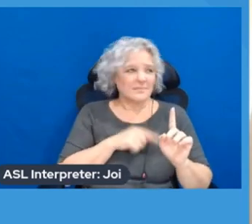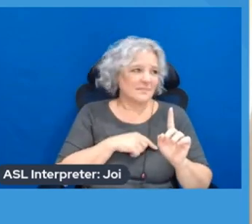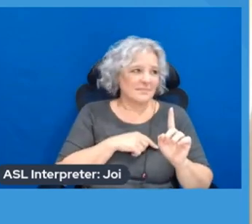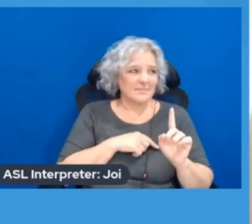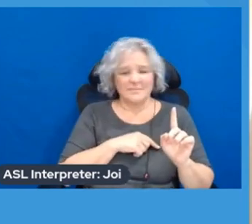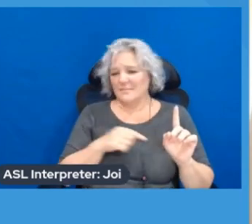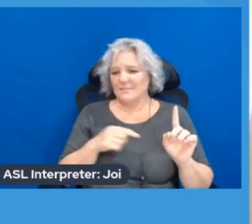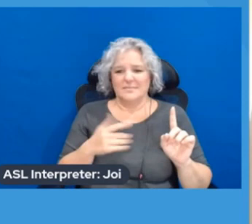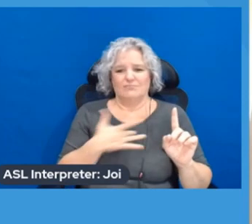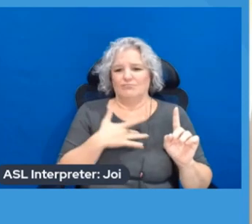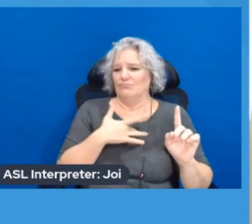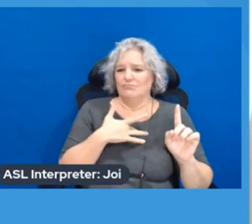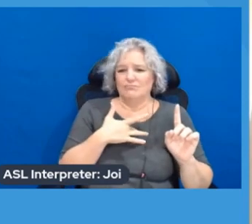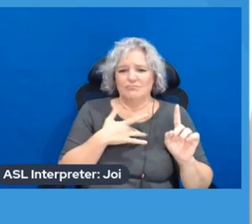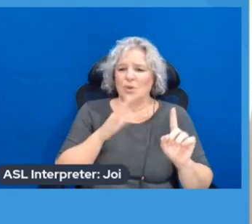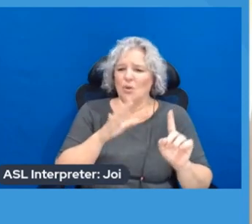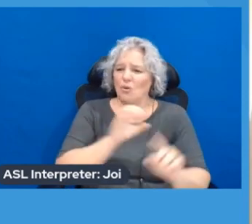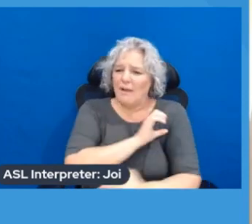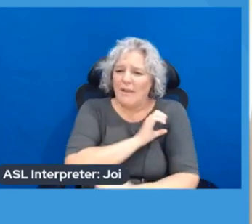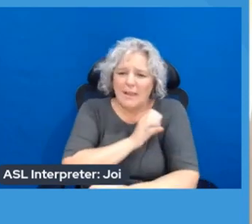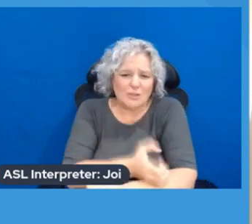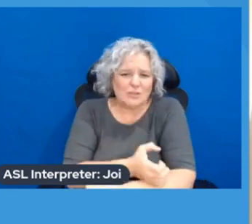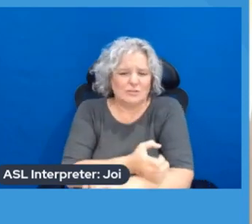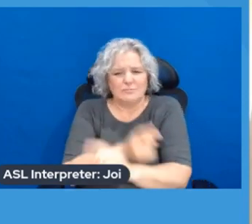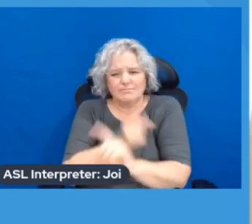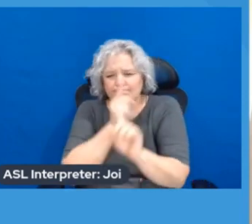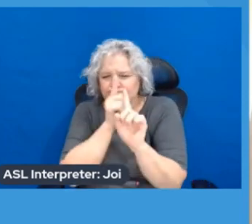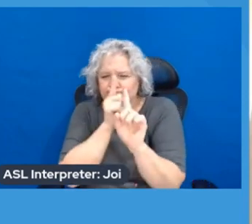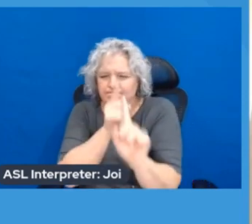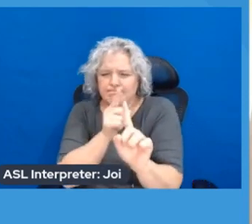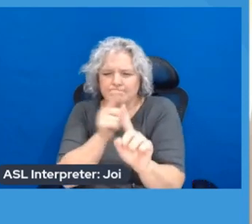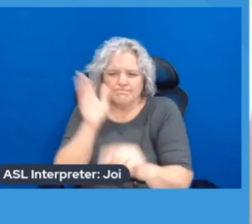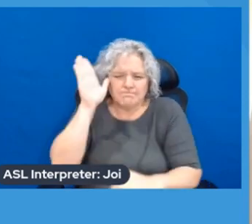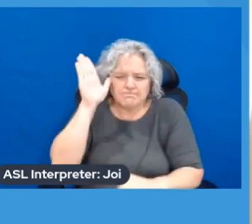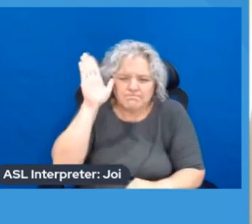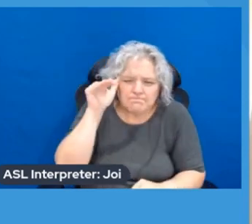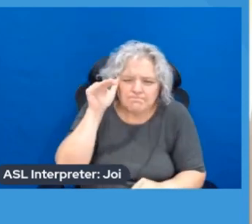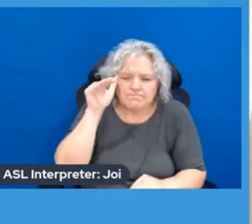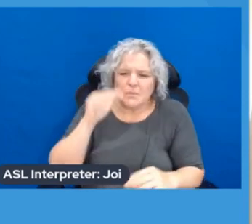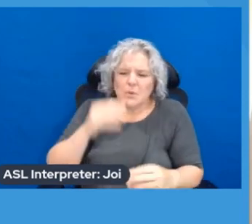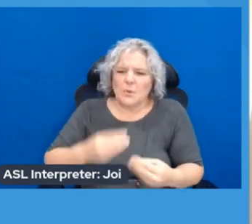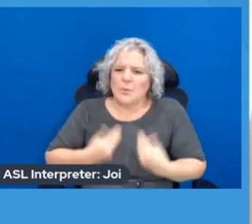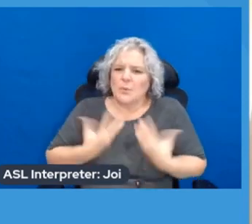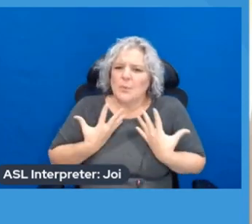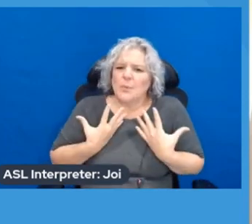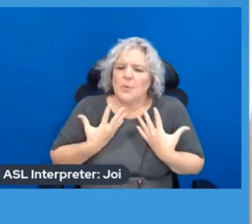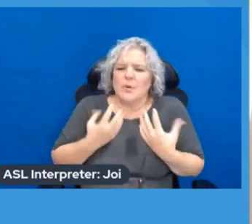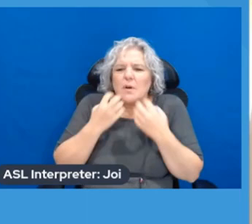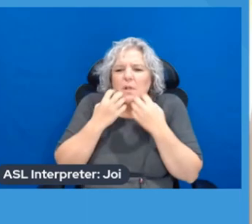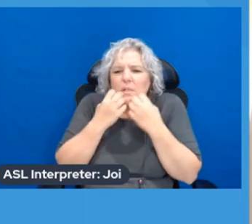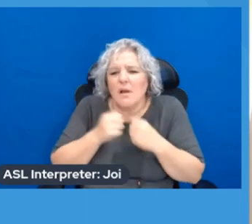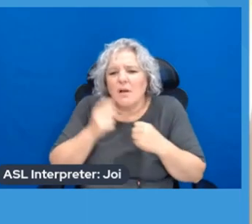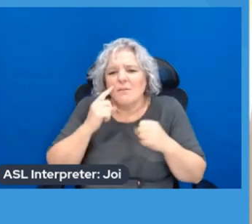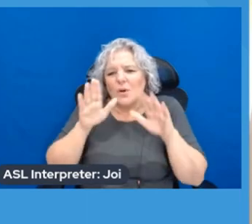Pat's energy, determination, spirit and fundamental love of young children